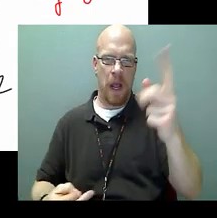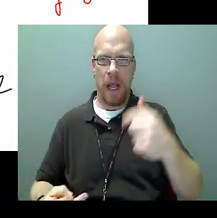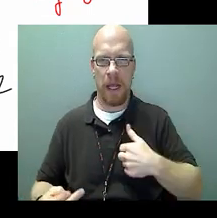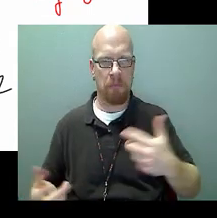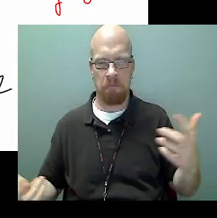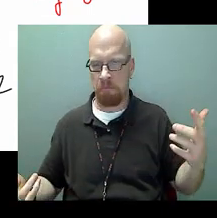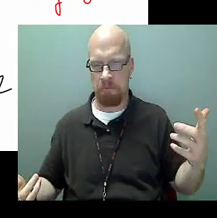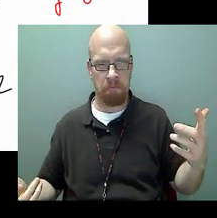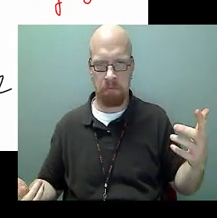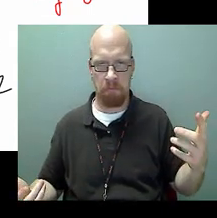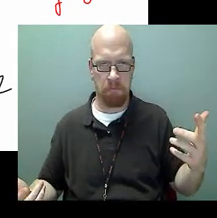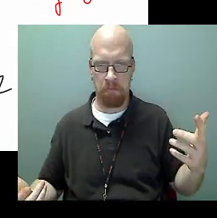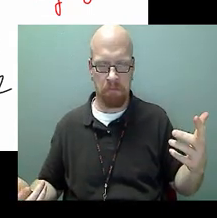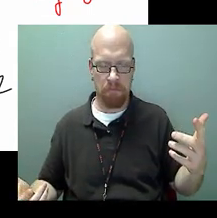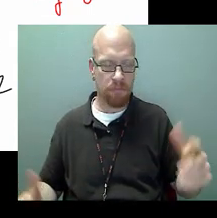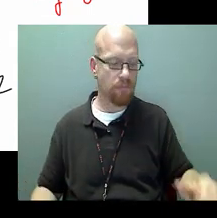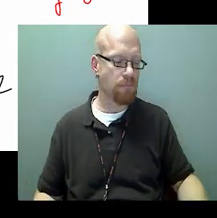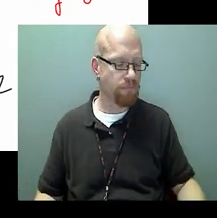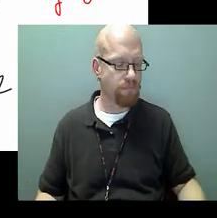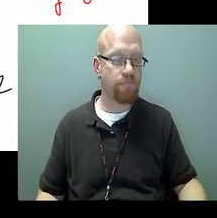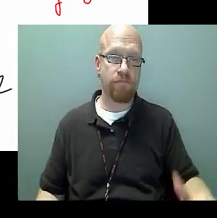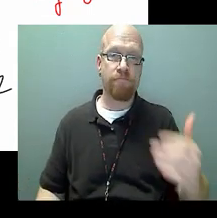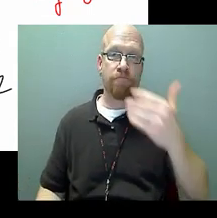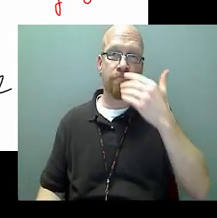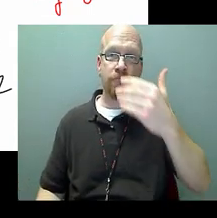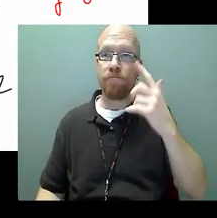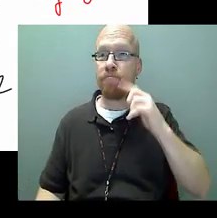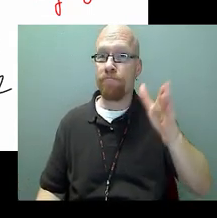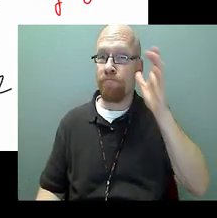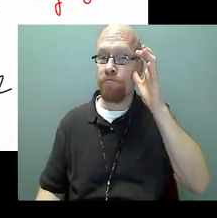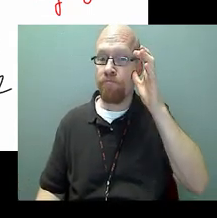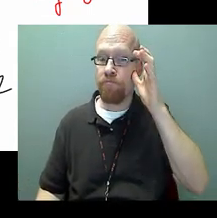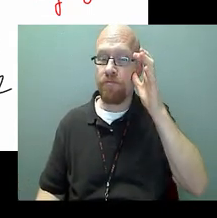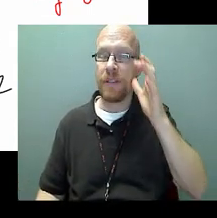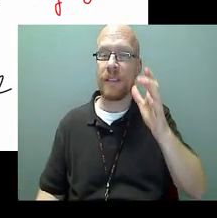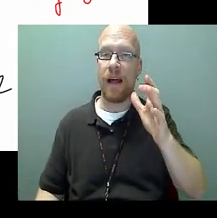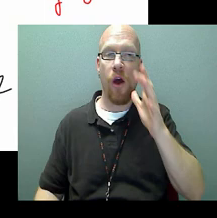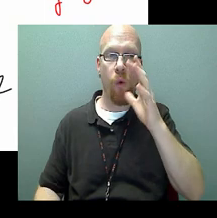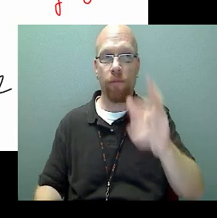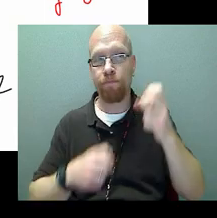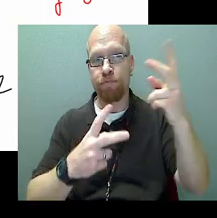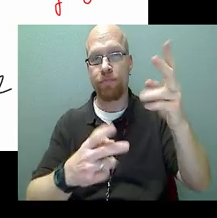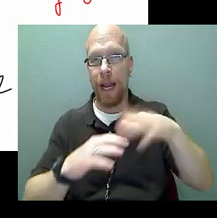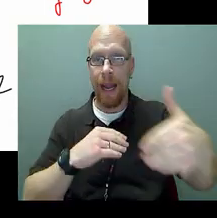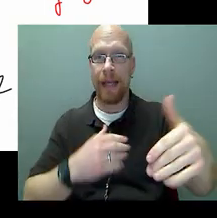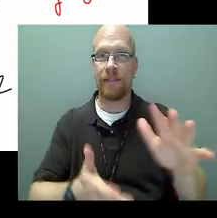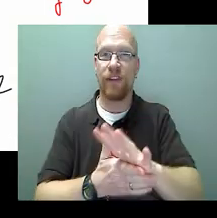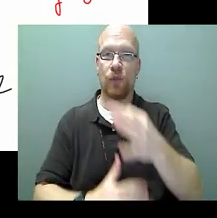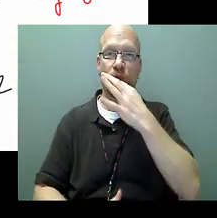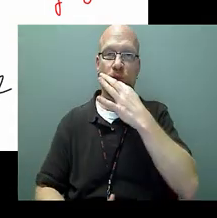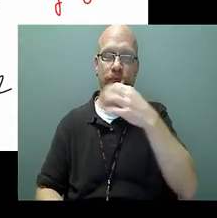For now, either answer is just fine. Thank you for listening. And I'll post more vlogs soon. Bye-bye.